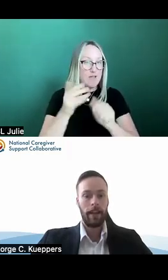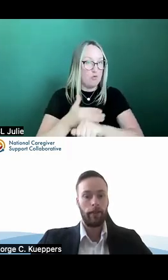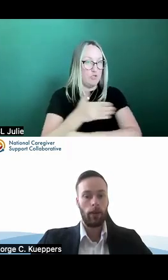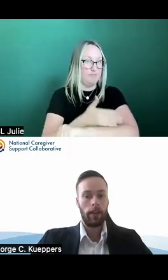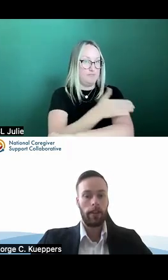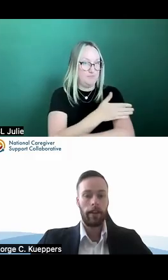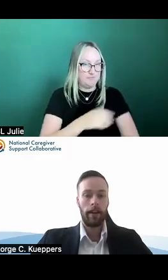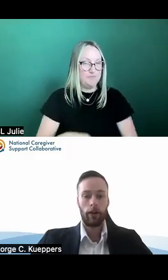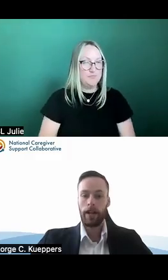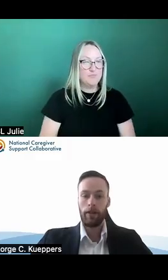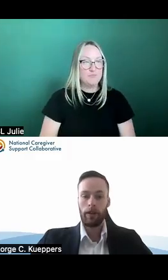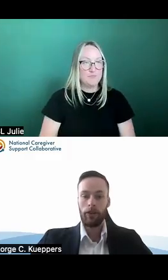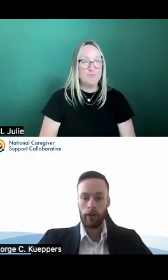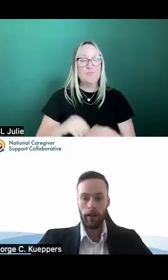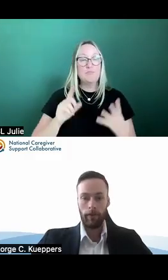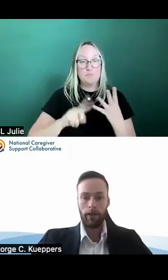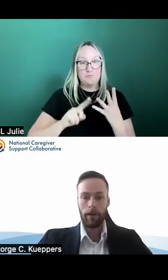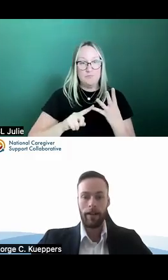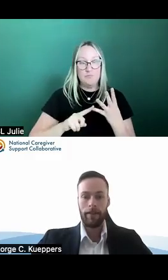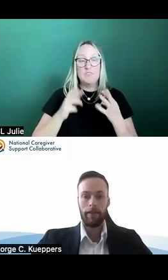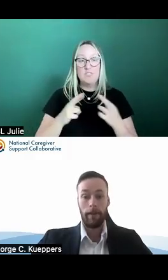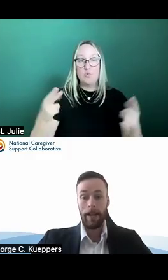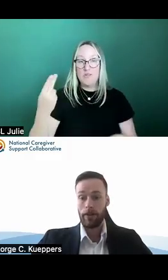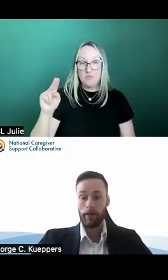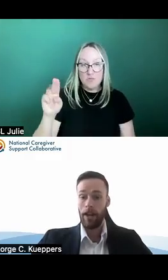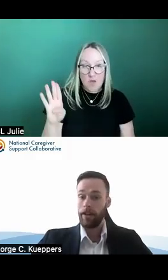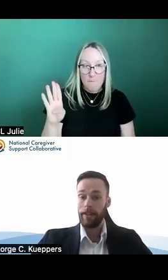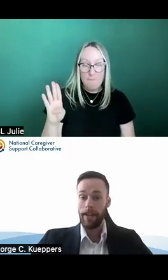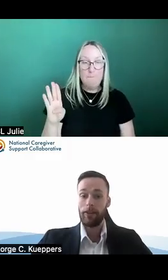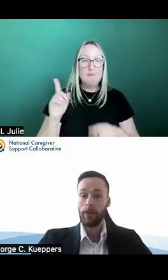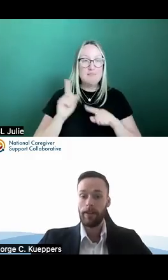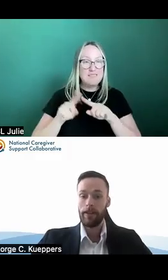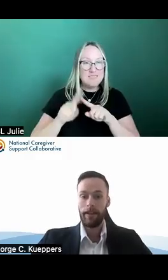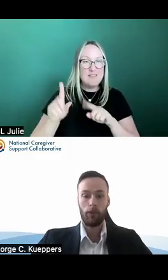And fourth, create a Resource Hub comprised of a matrix of caregiving data sources as